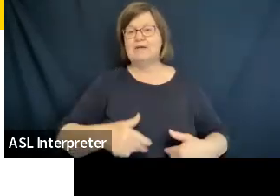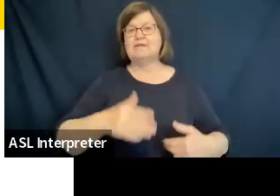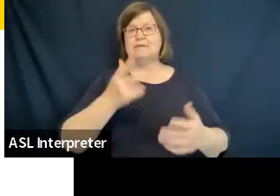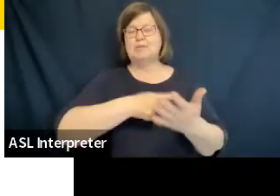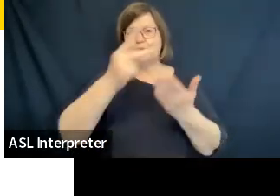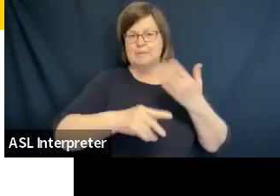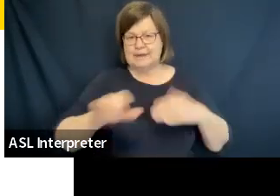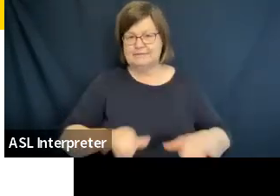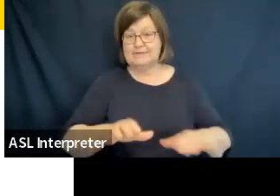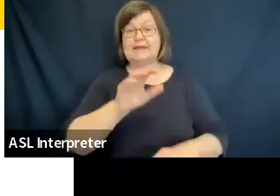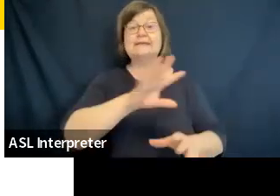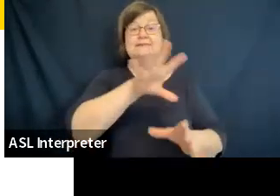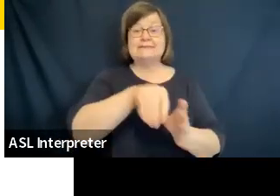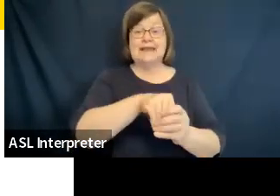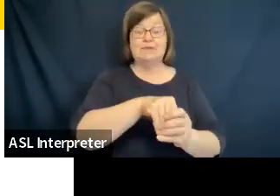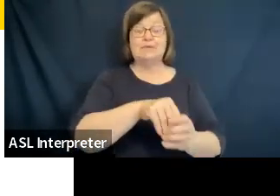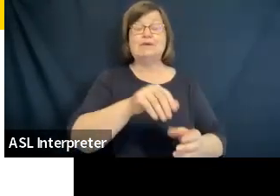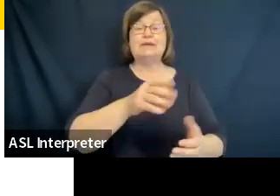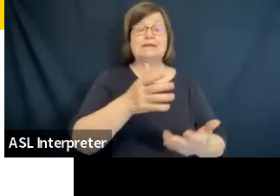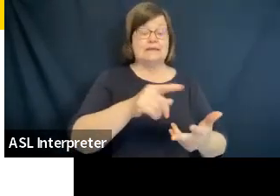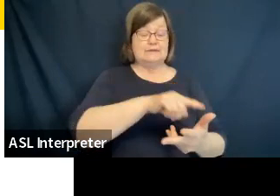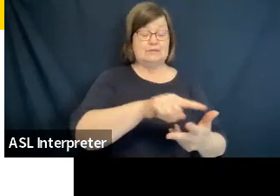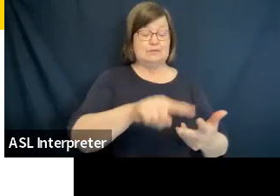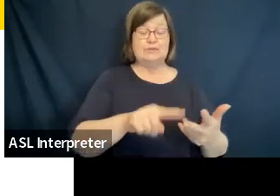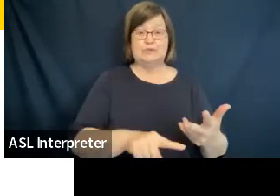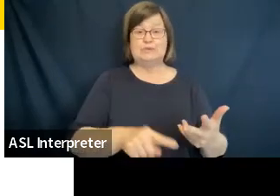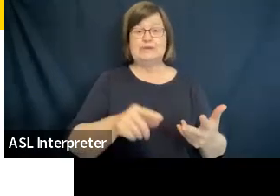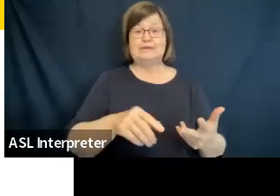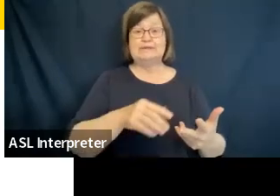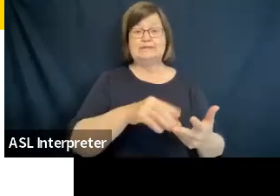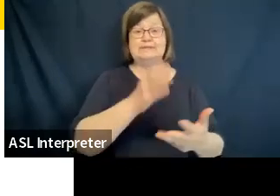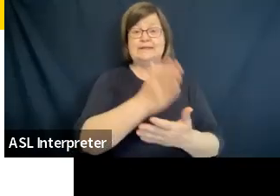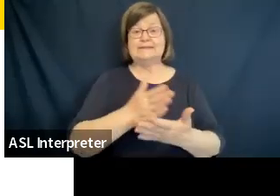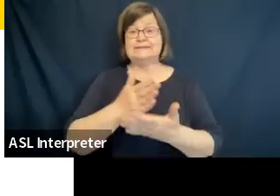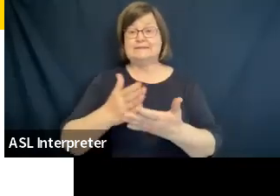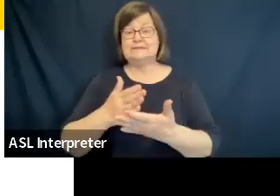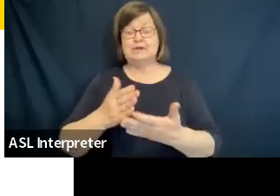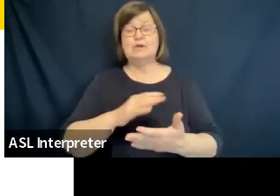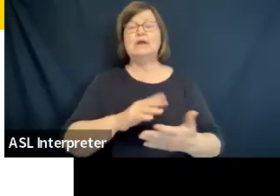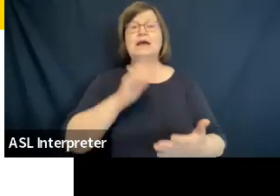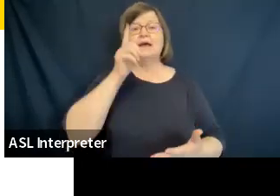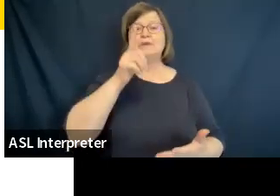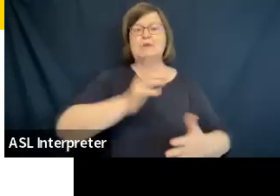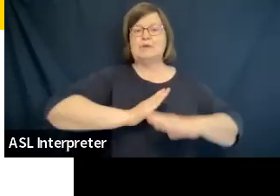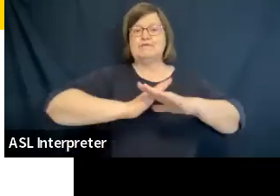the ADA Section 504 and Section 1557 ultimately prohibit discrimination on